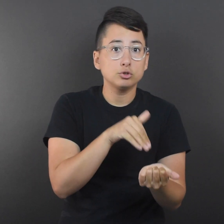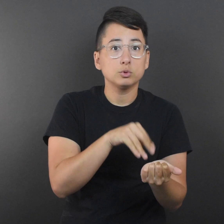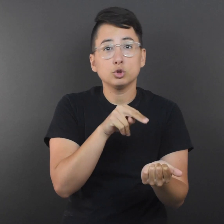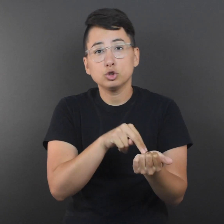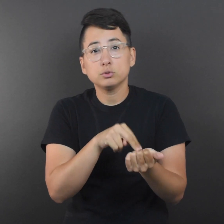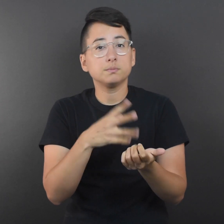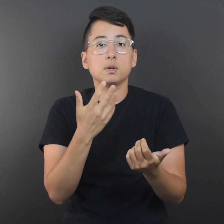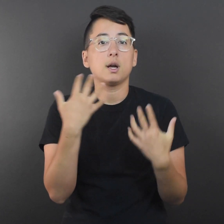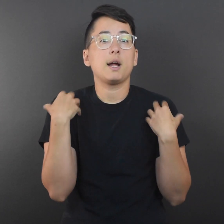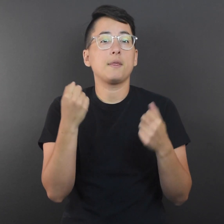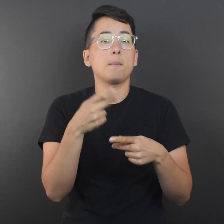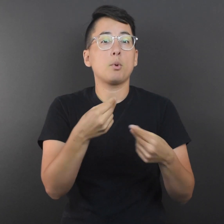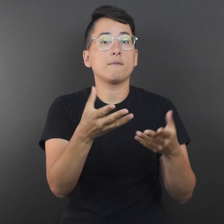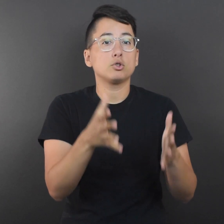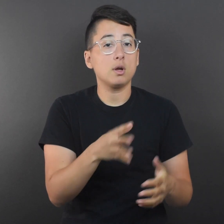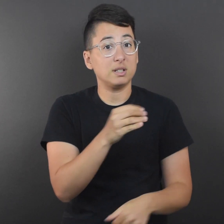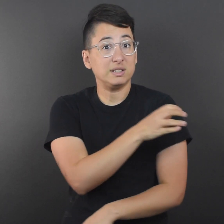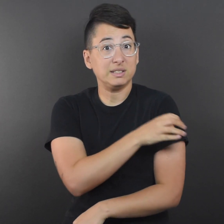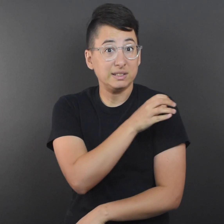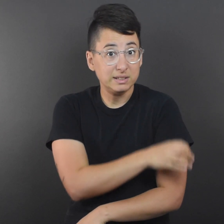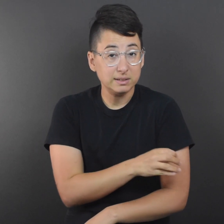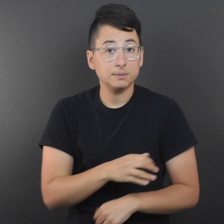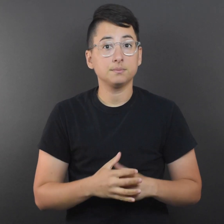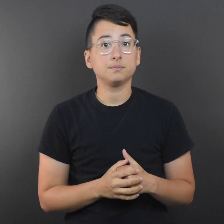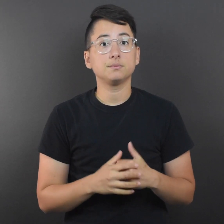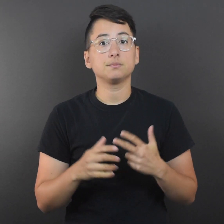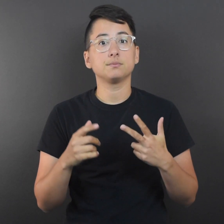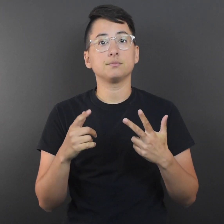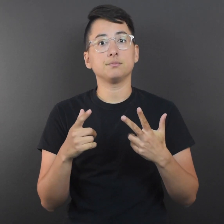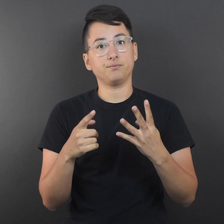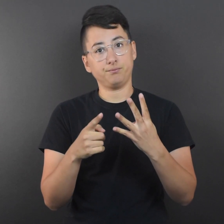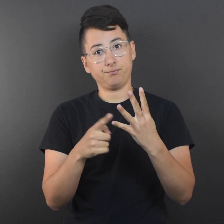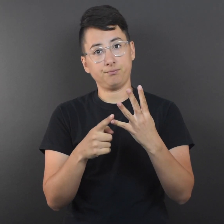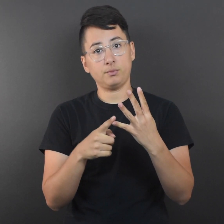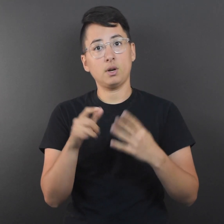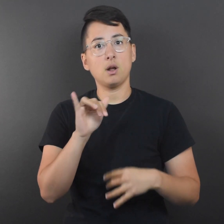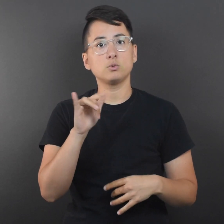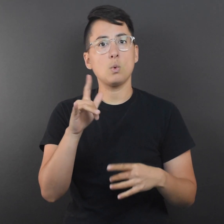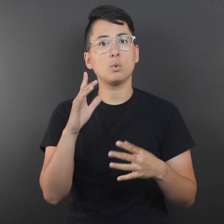implementation of Federal efforts to protect reproductive rights and access to health care.